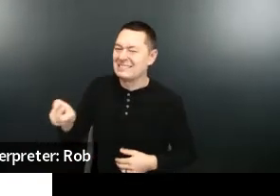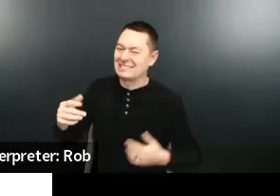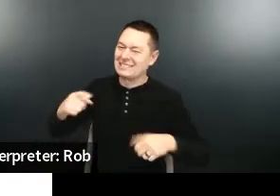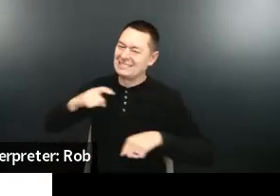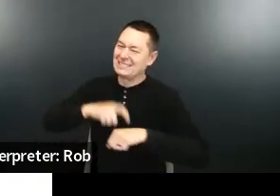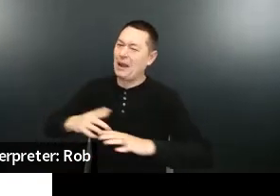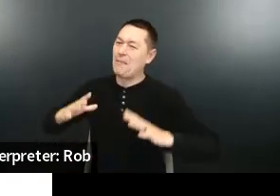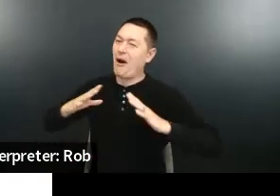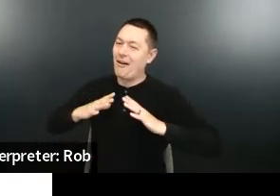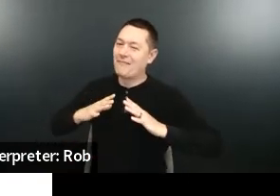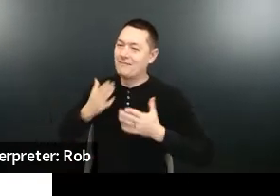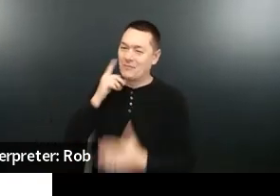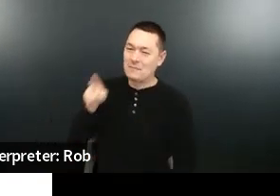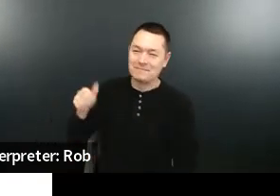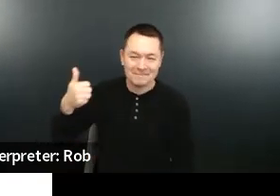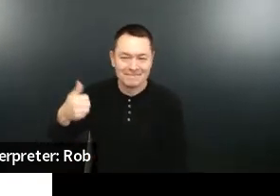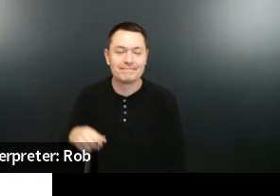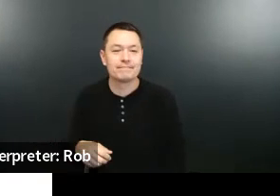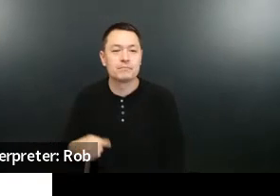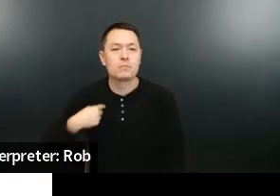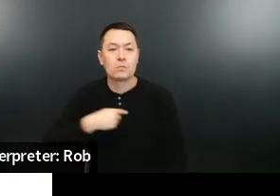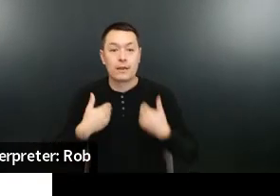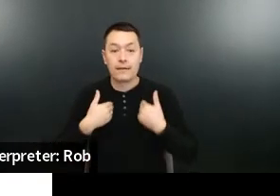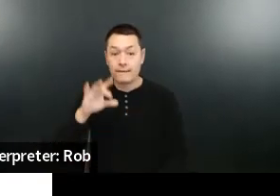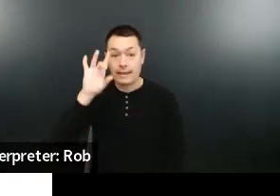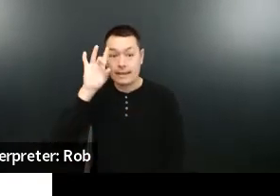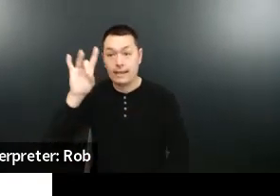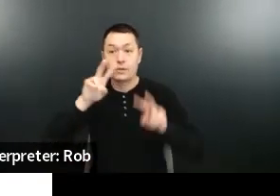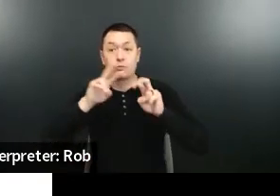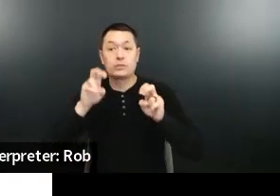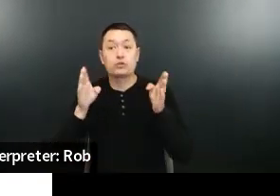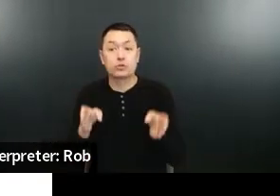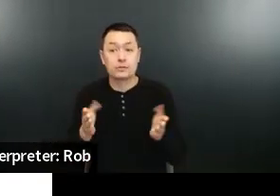And we have eight researchers here, Alex Adams,